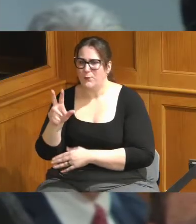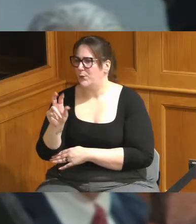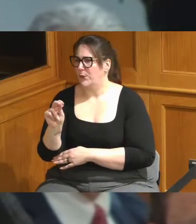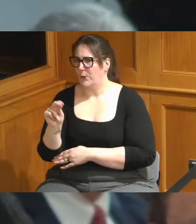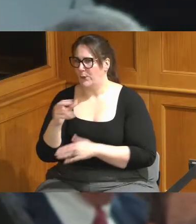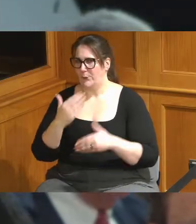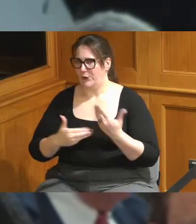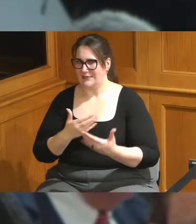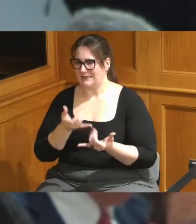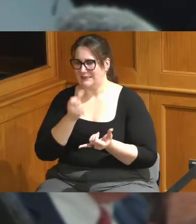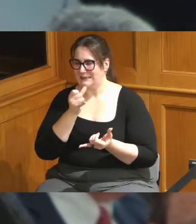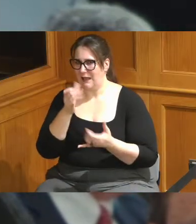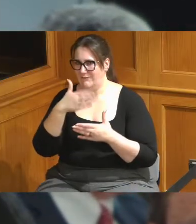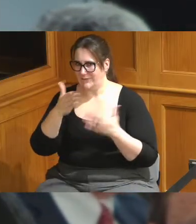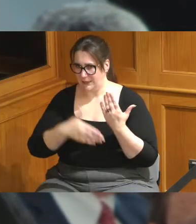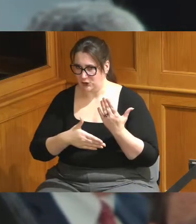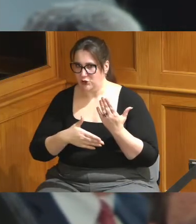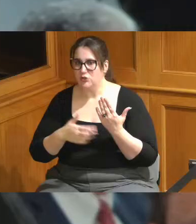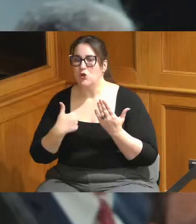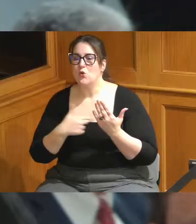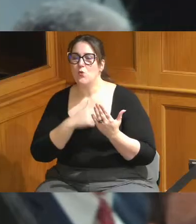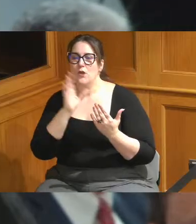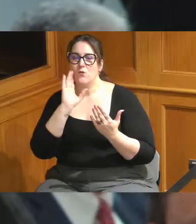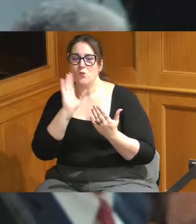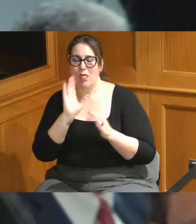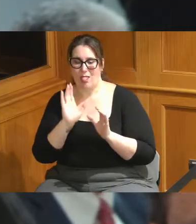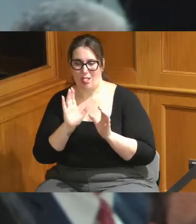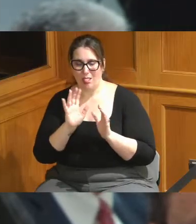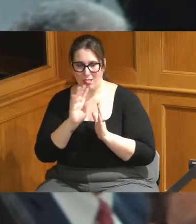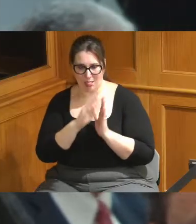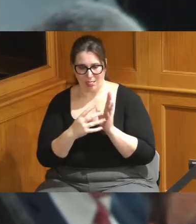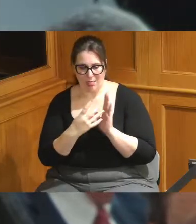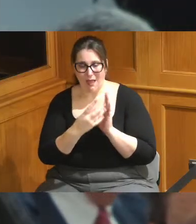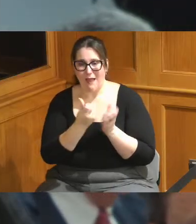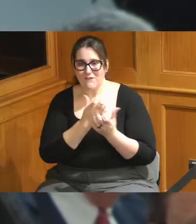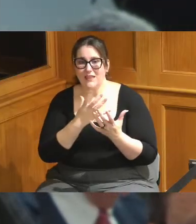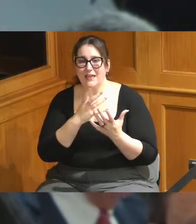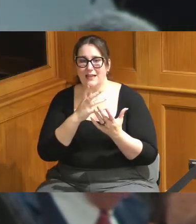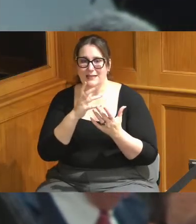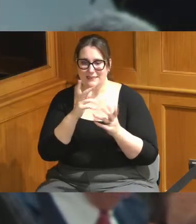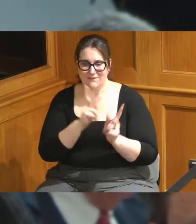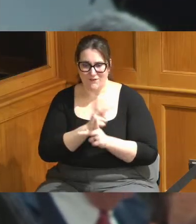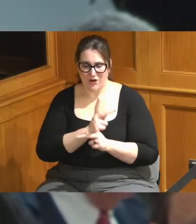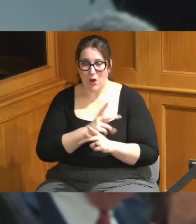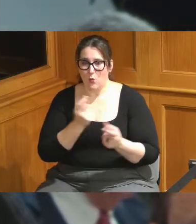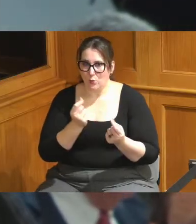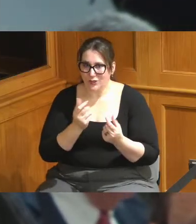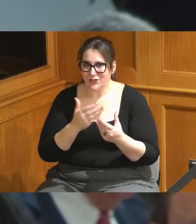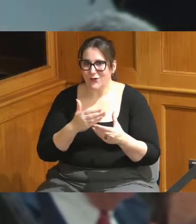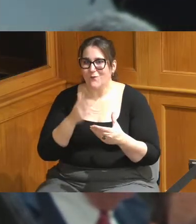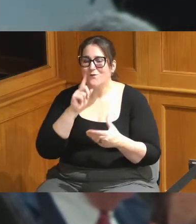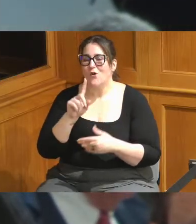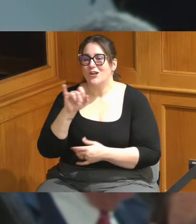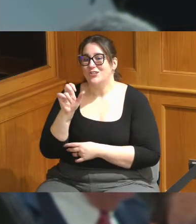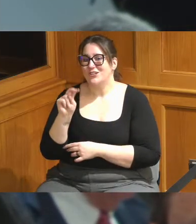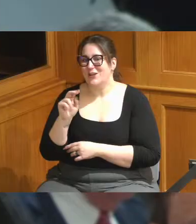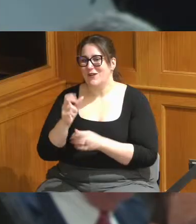yet. We'll have a schedule graphic at the end of this that'll indicate our path forward into January, but we thought it'd be helpful to to share with you an update of where we're at,